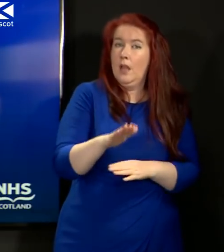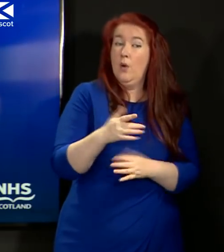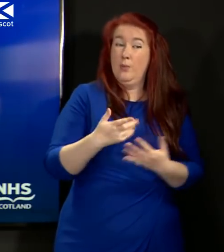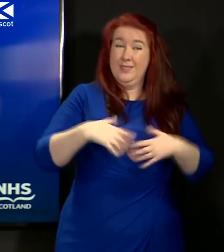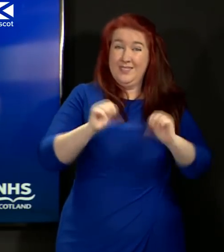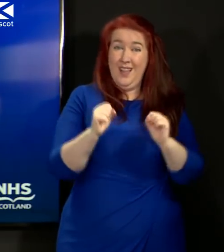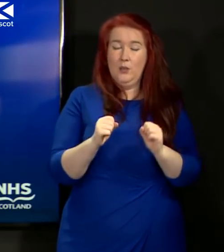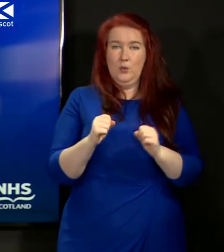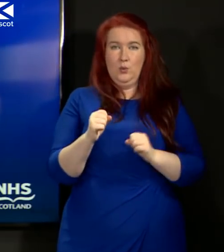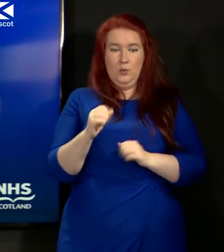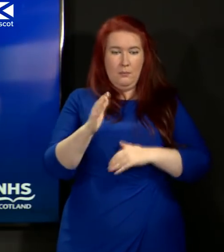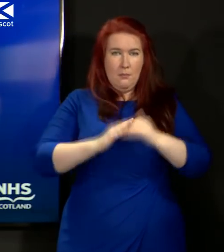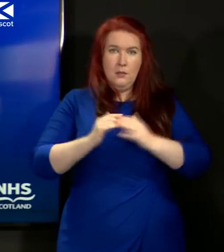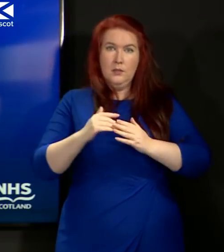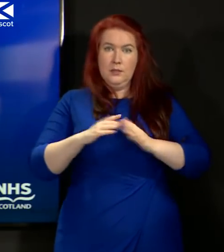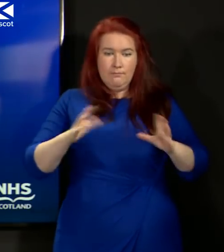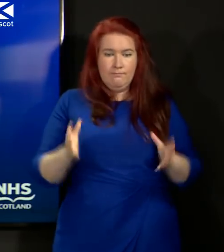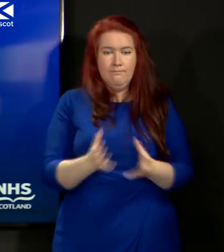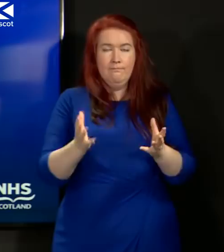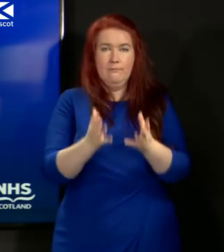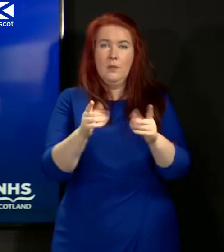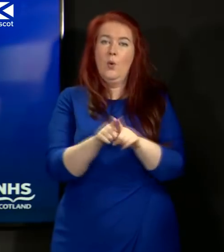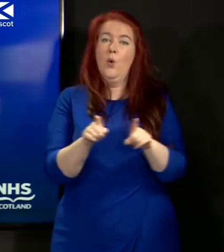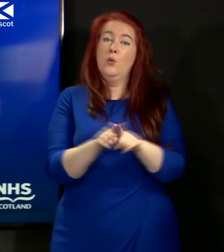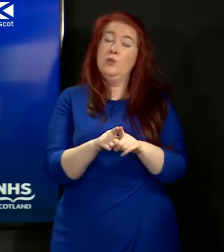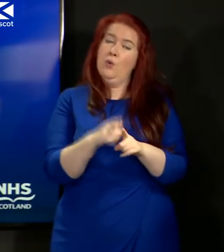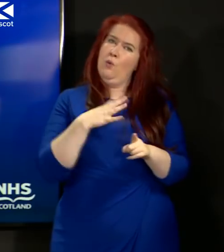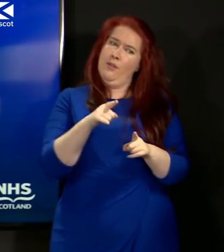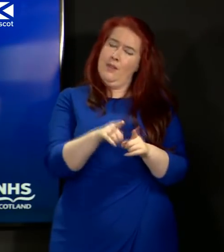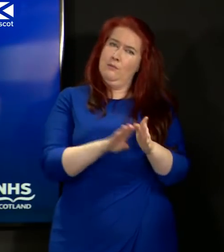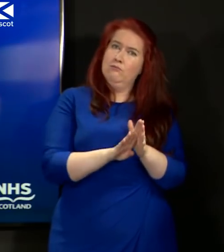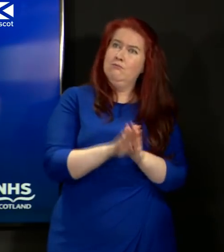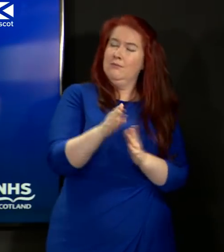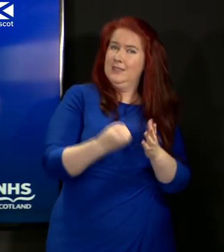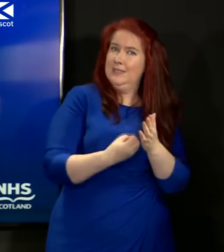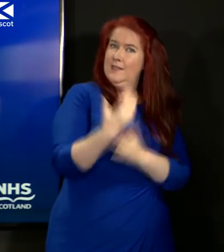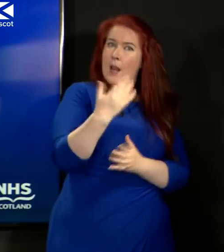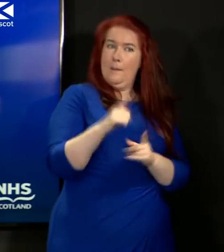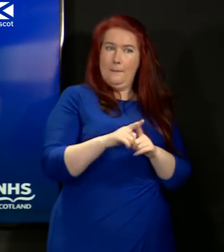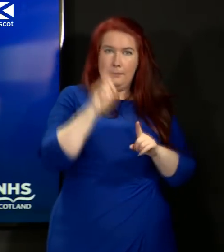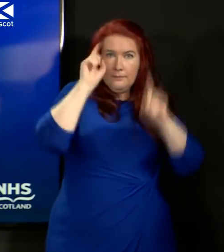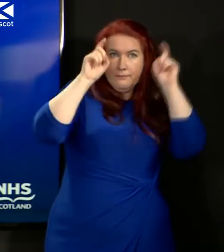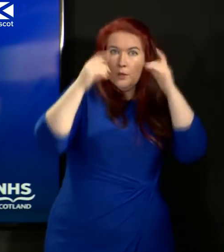capacity, but also to invest in growth and to support innovation and improve